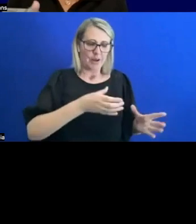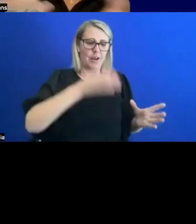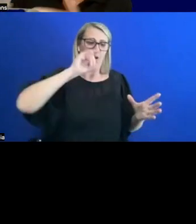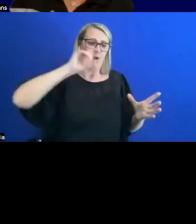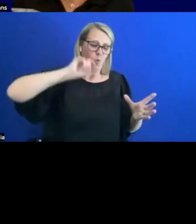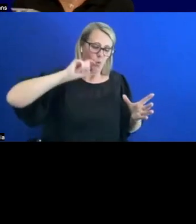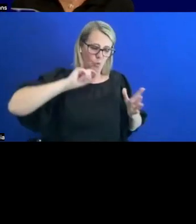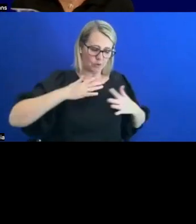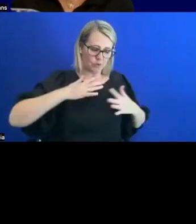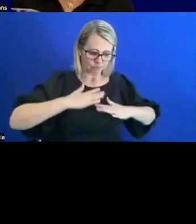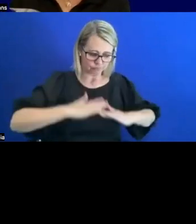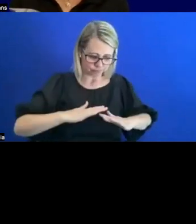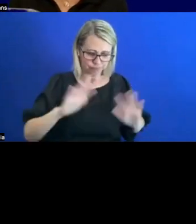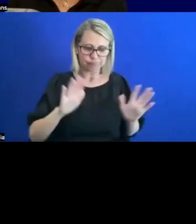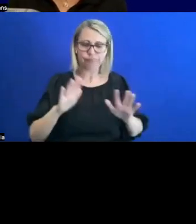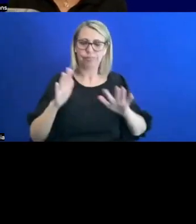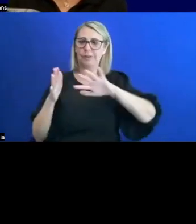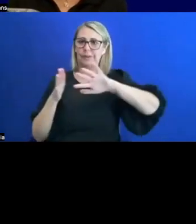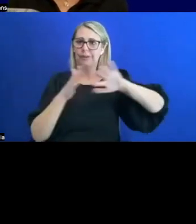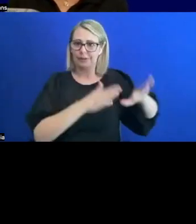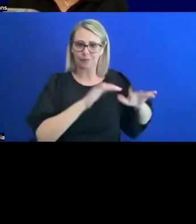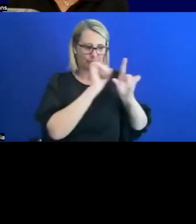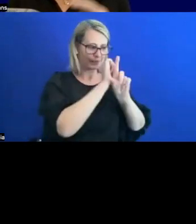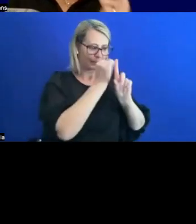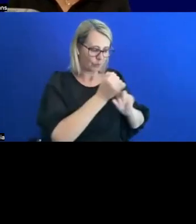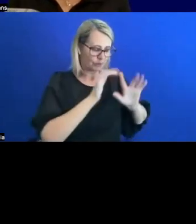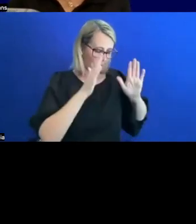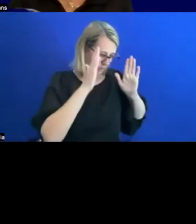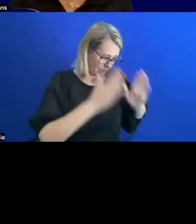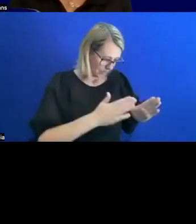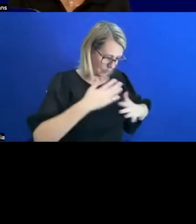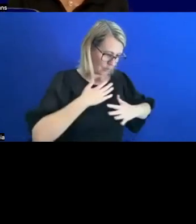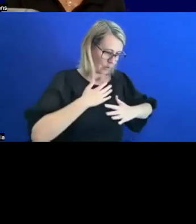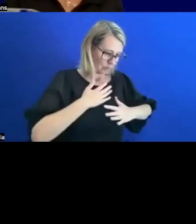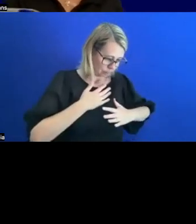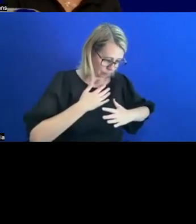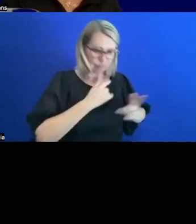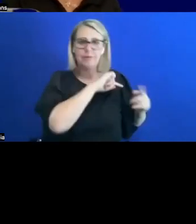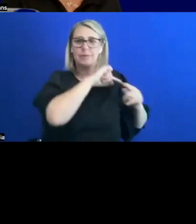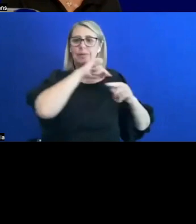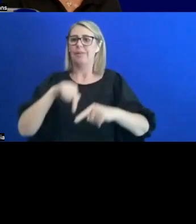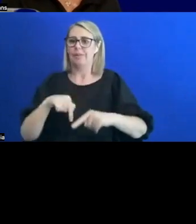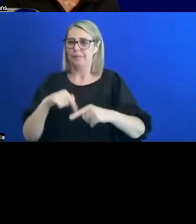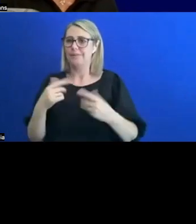or you may move away from the situation. Another example is when the insula recognises